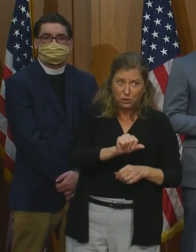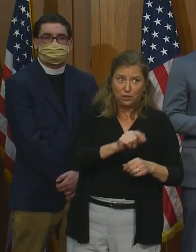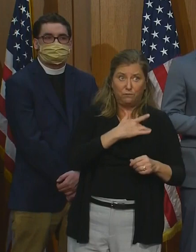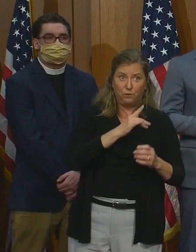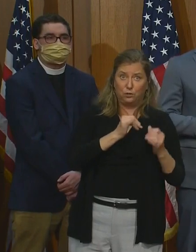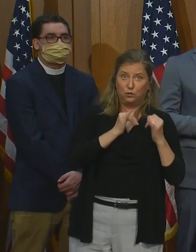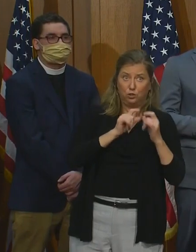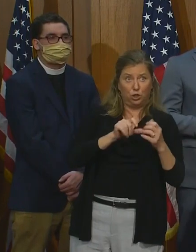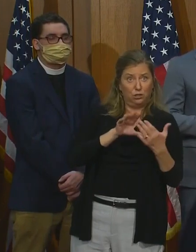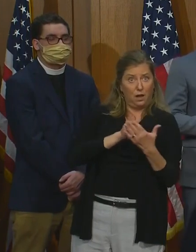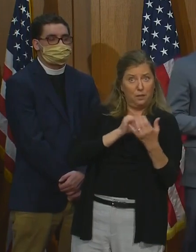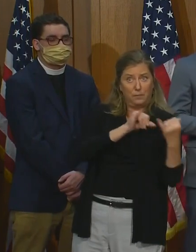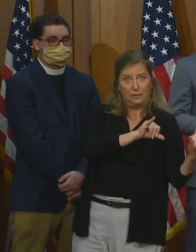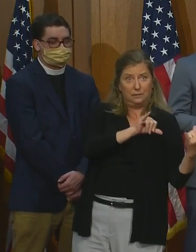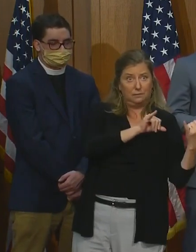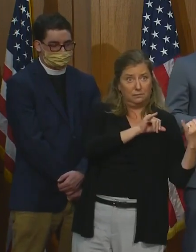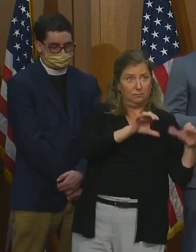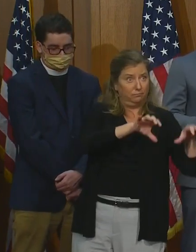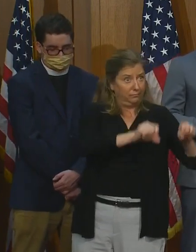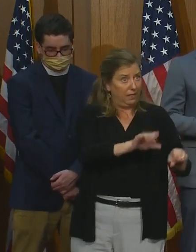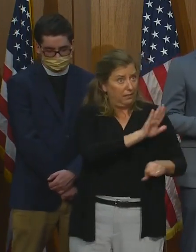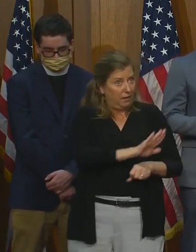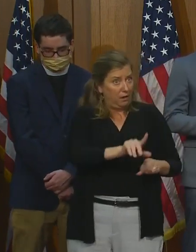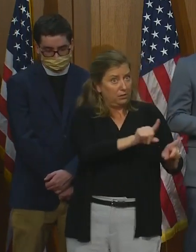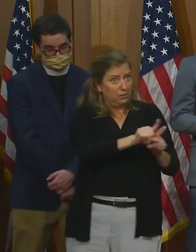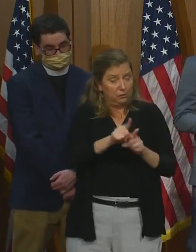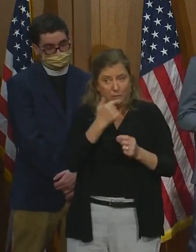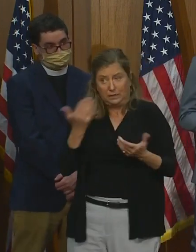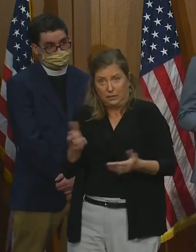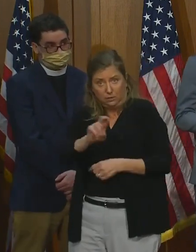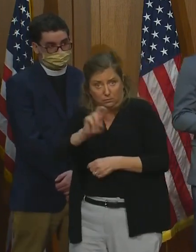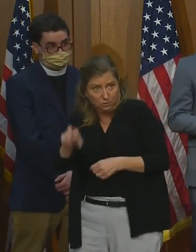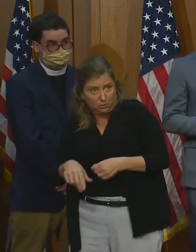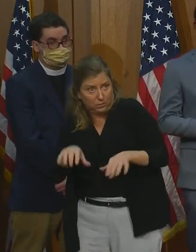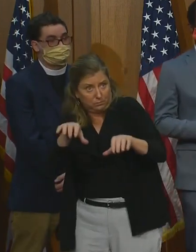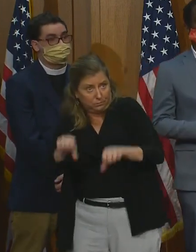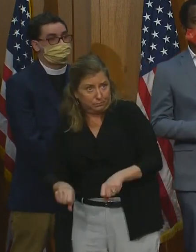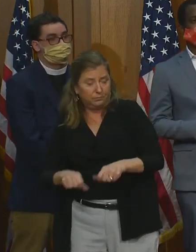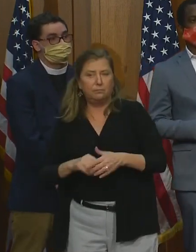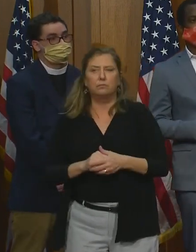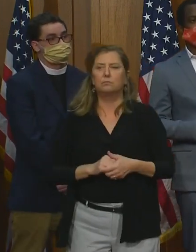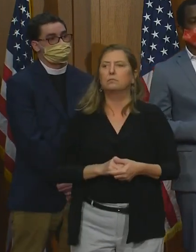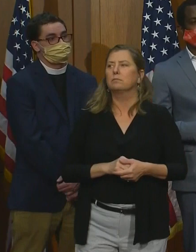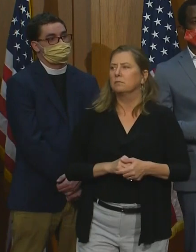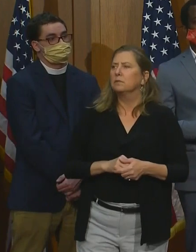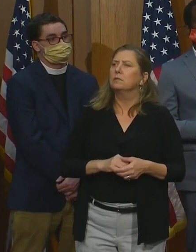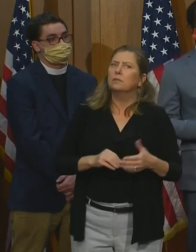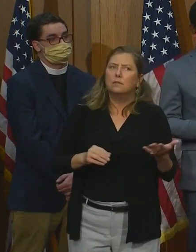CHORE TO OTHER LOW CALORIE PARTICULARLY CENTRAL AND SOUTH.